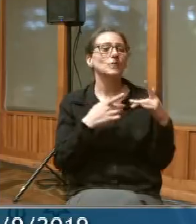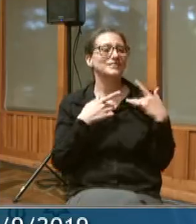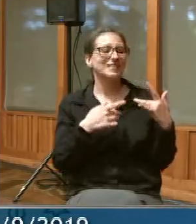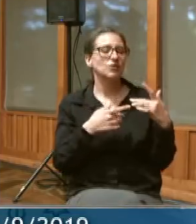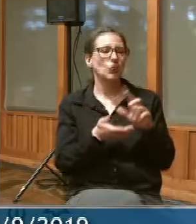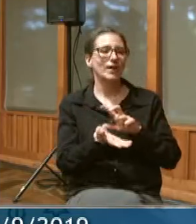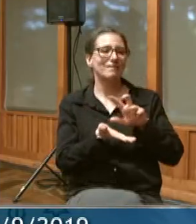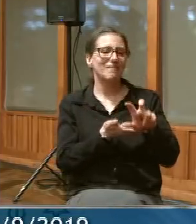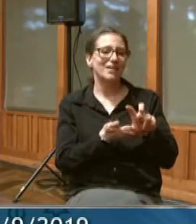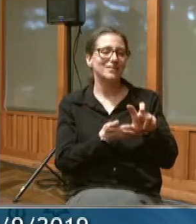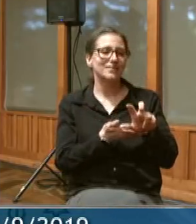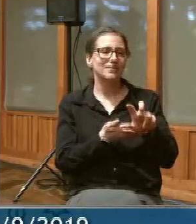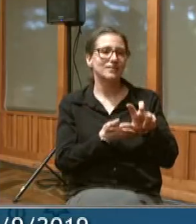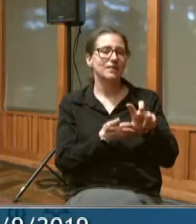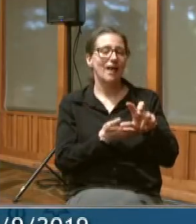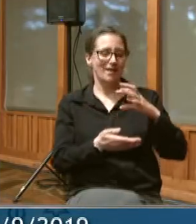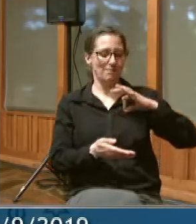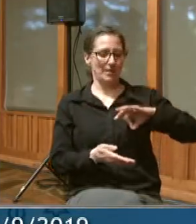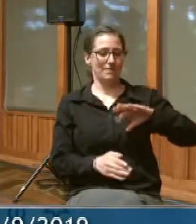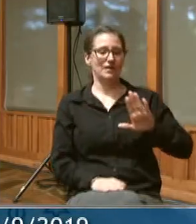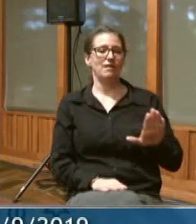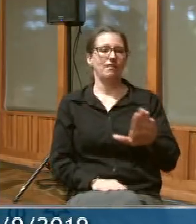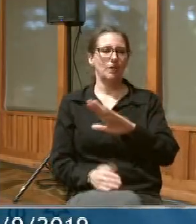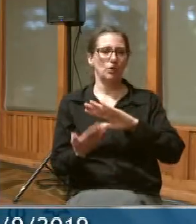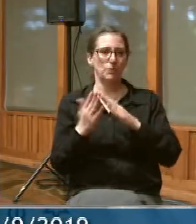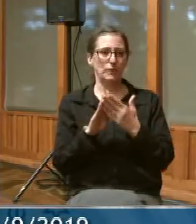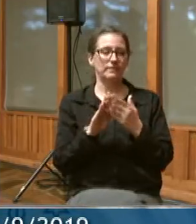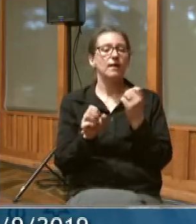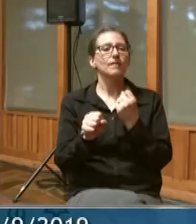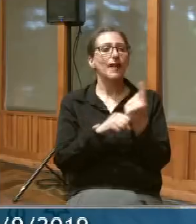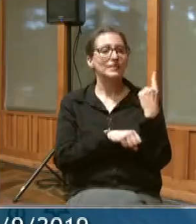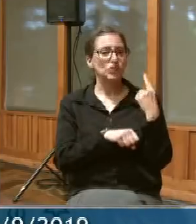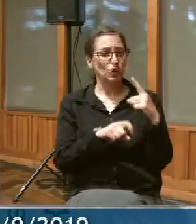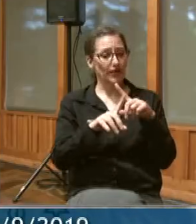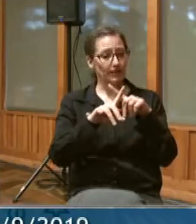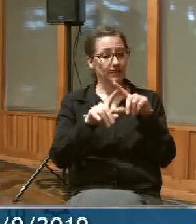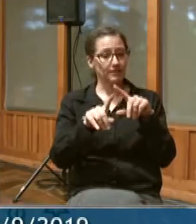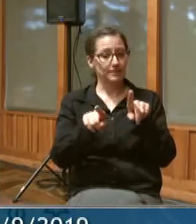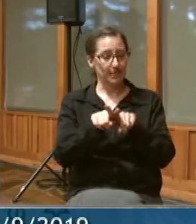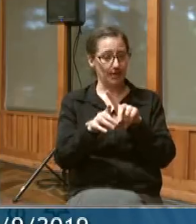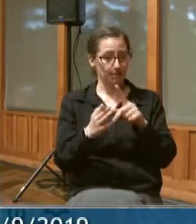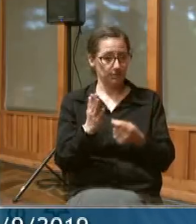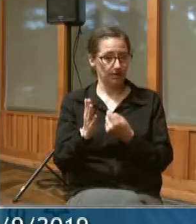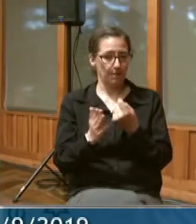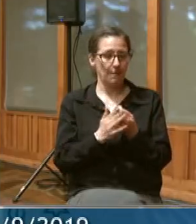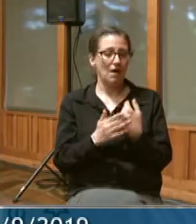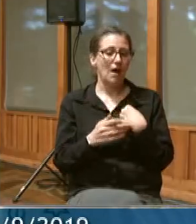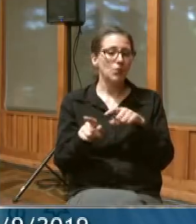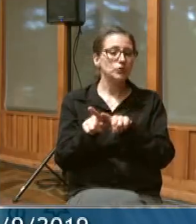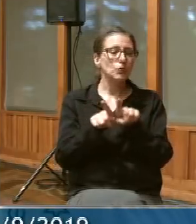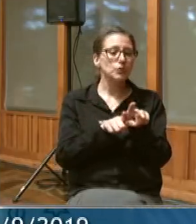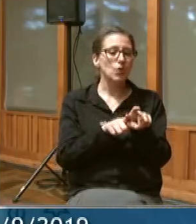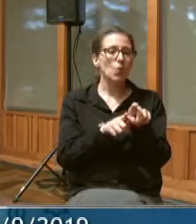THEY ARE ALL LIKE DOING THE TRAINING, WHEN THEY BECOME SUCCESSFUL IN TRAINING THEY TEND TO INVEST IN THEIR COMMUNITY.